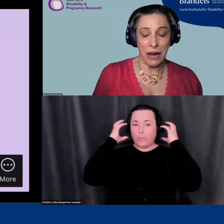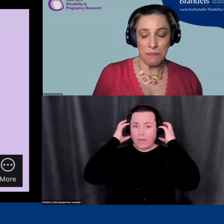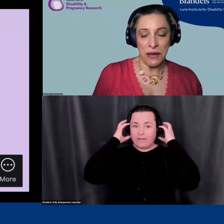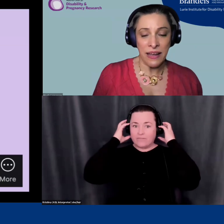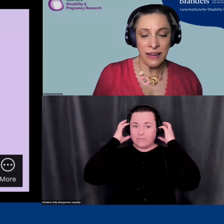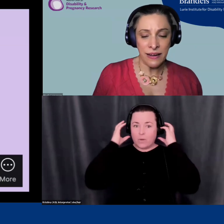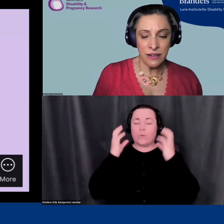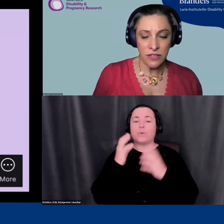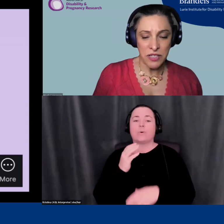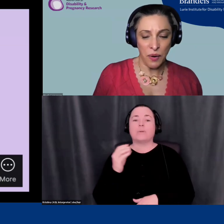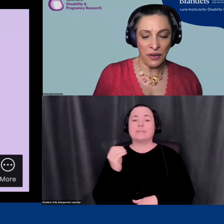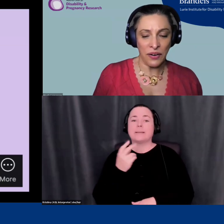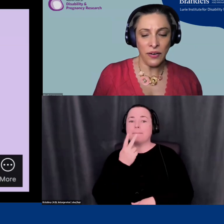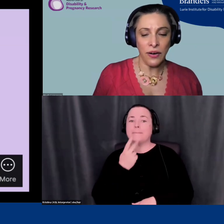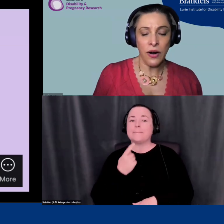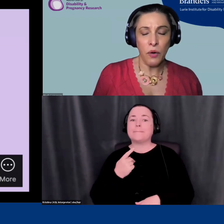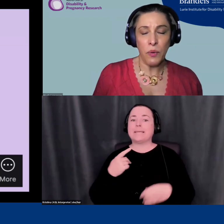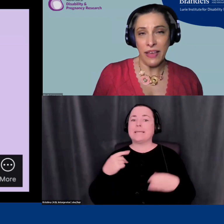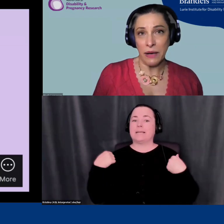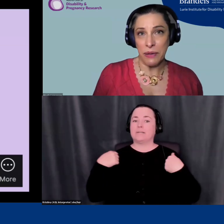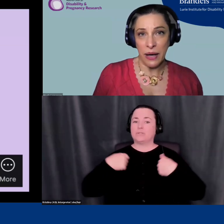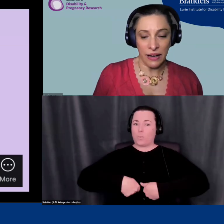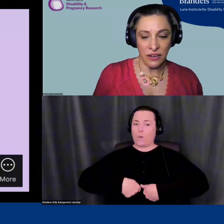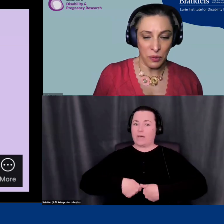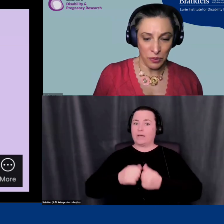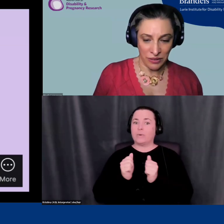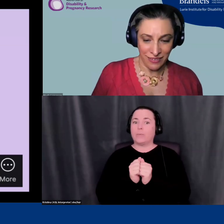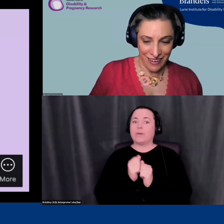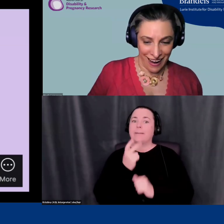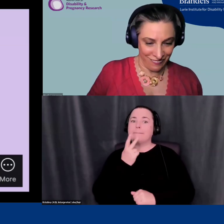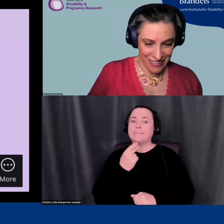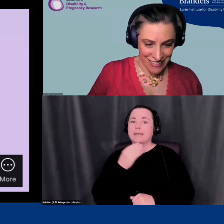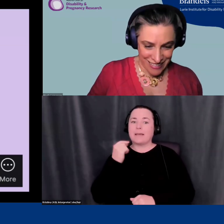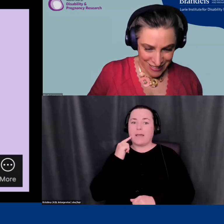a pink sweater with a pink and gold necklace.